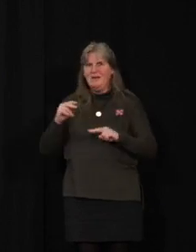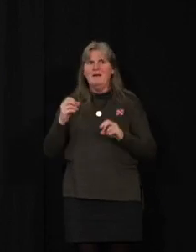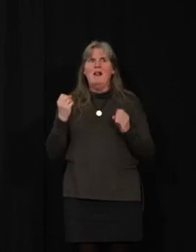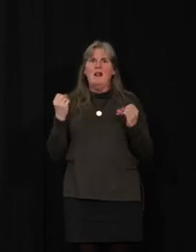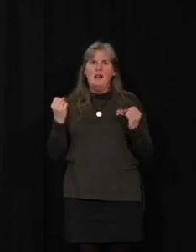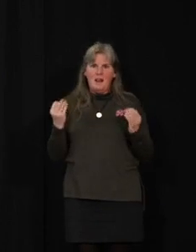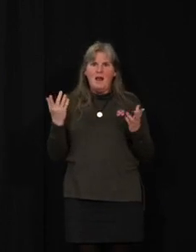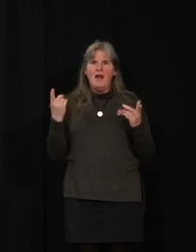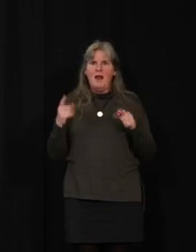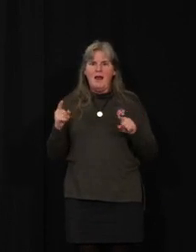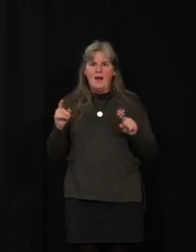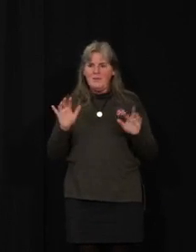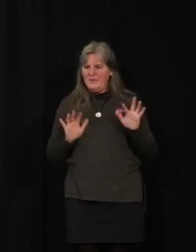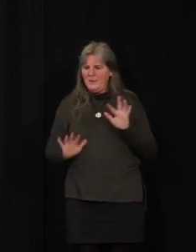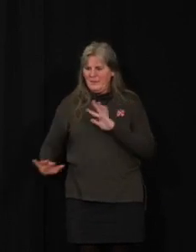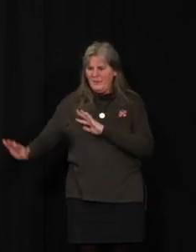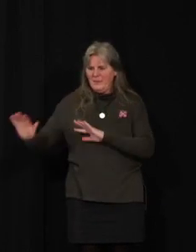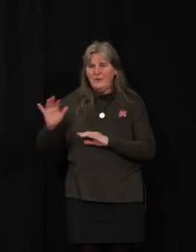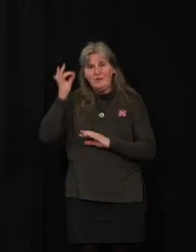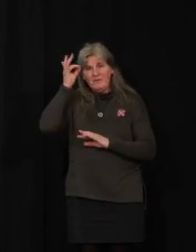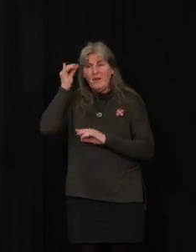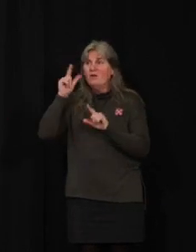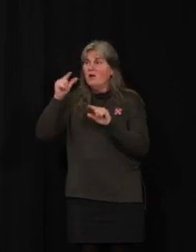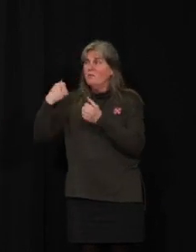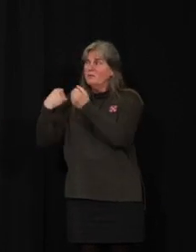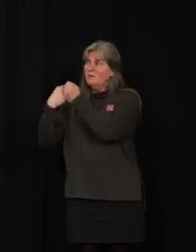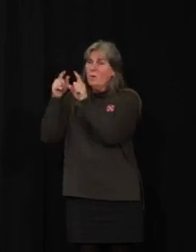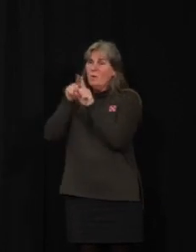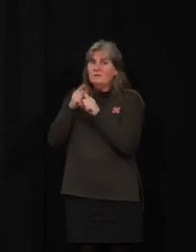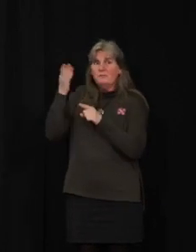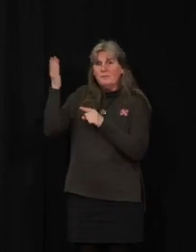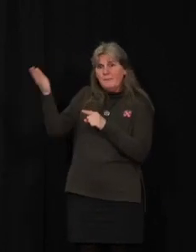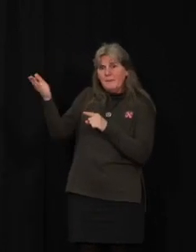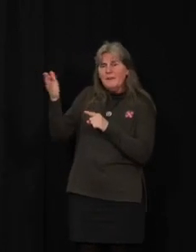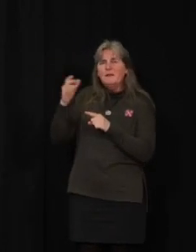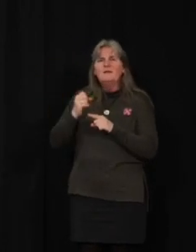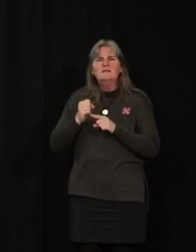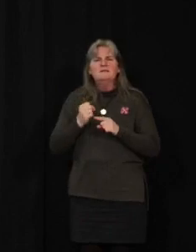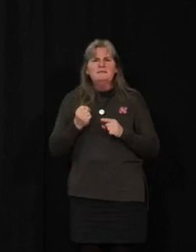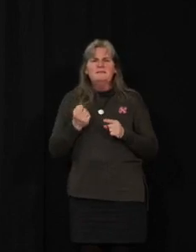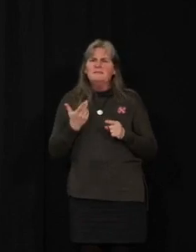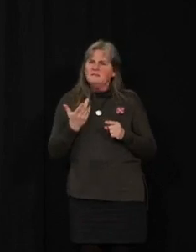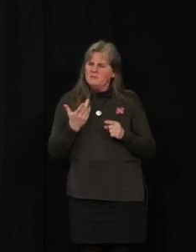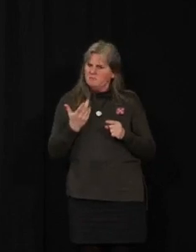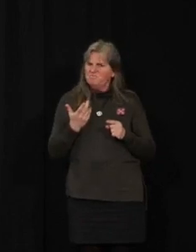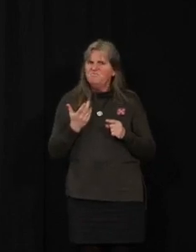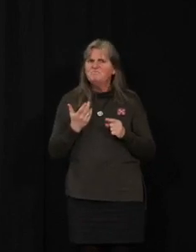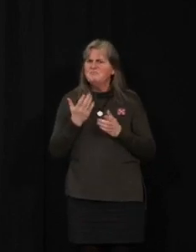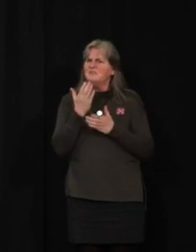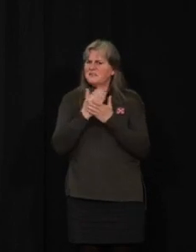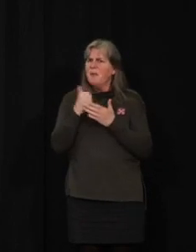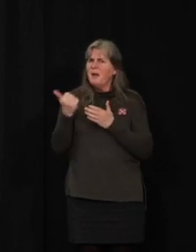government supports as well. Similar to other jurisdictions e